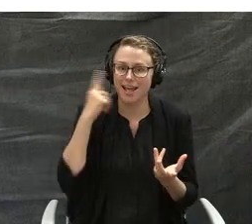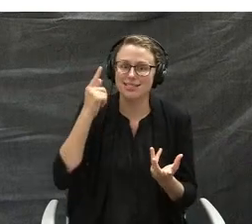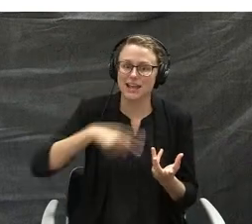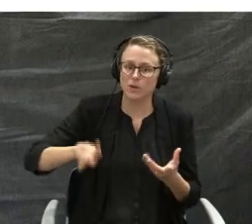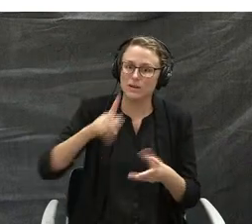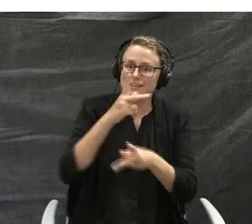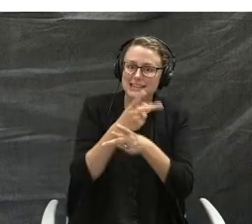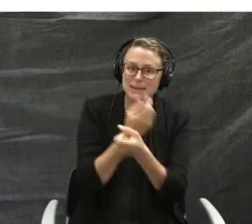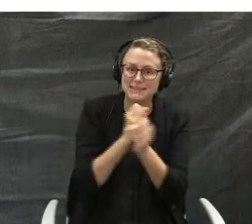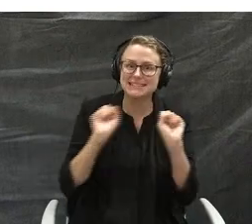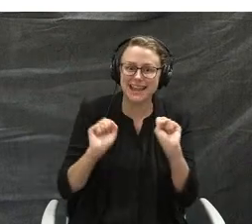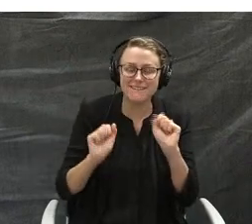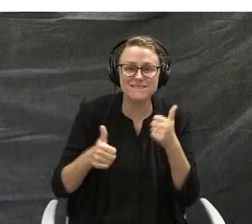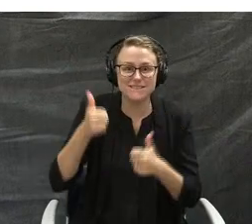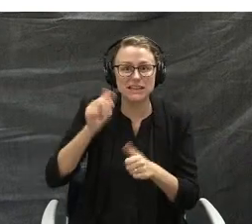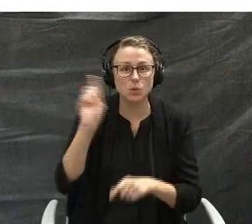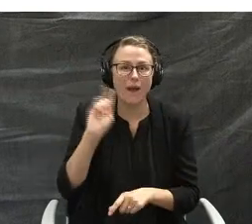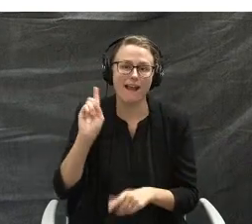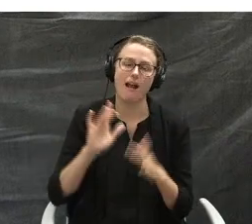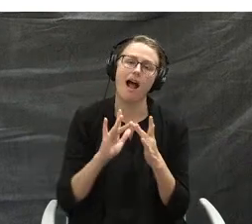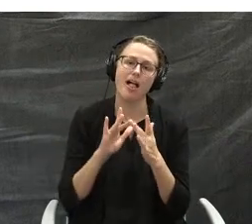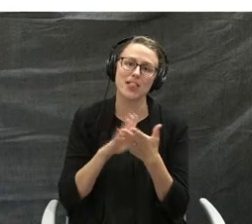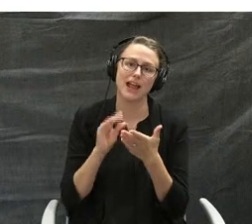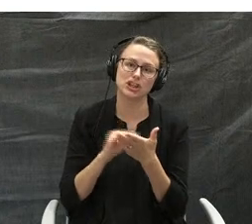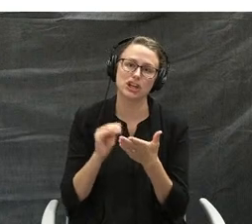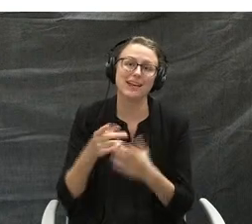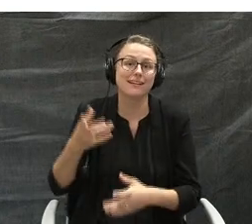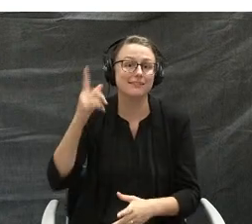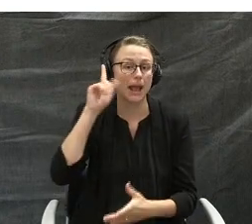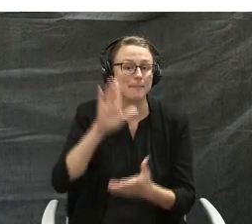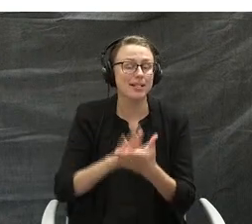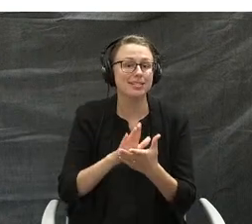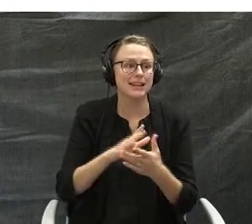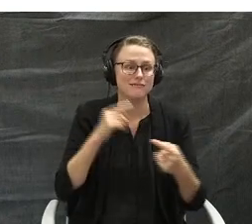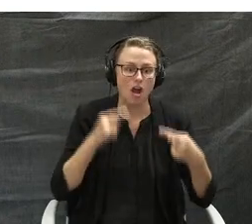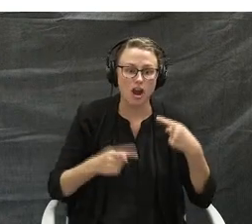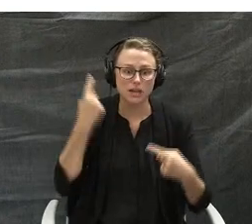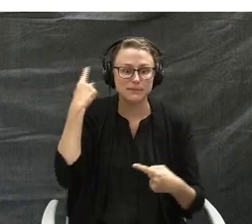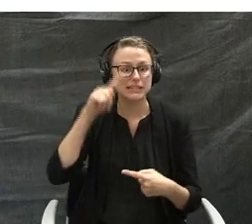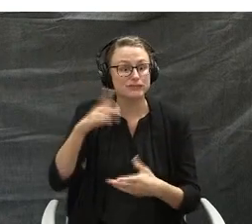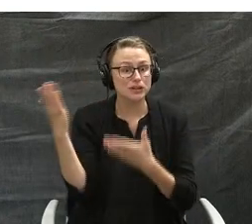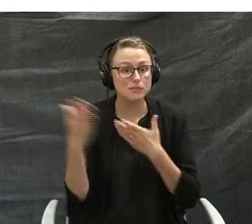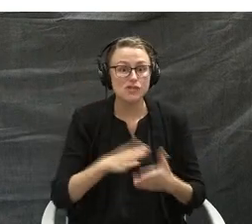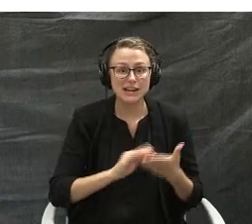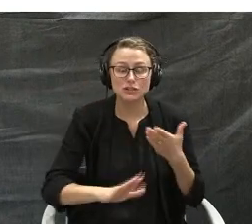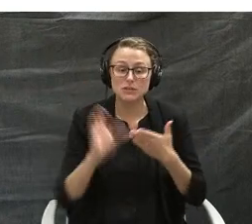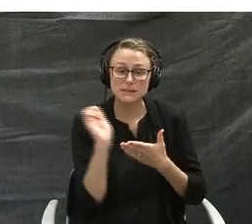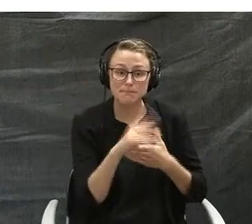safest when we keep them at learning on line. I believe the arguments for getting students back into school buildings are